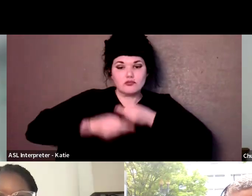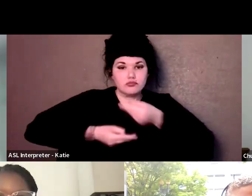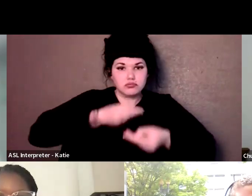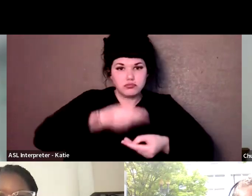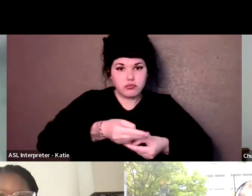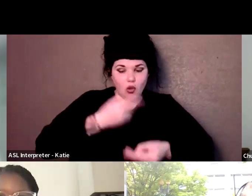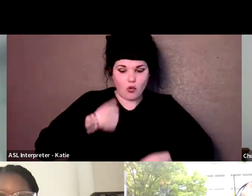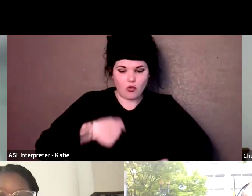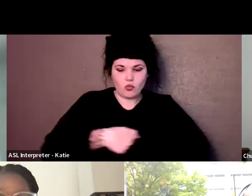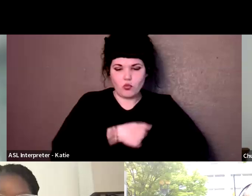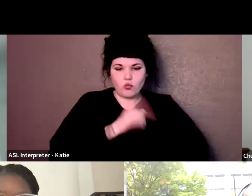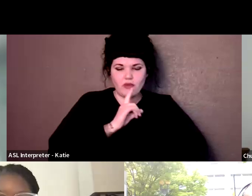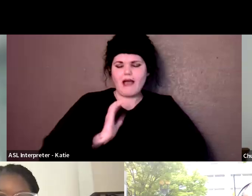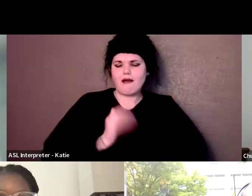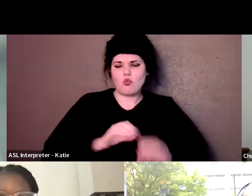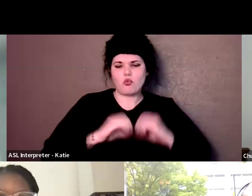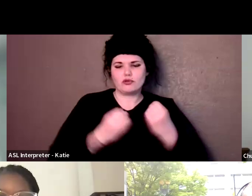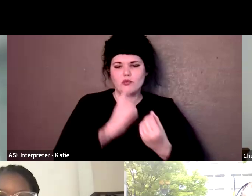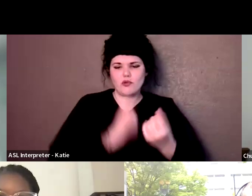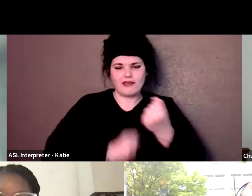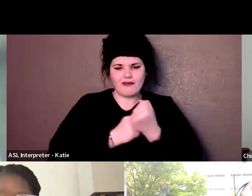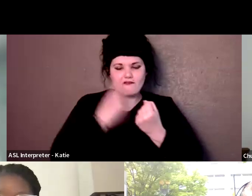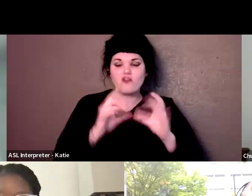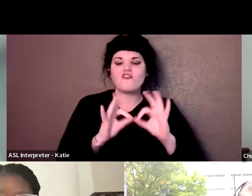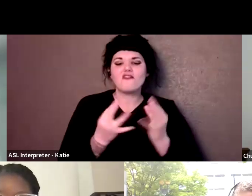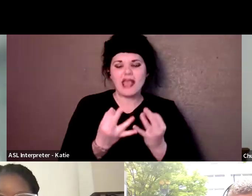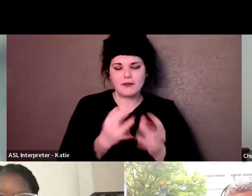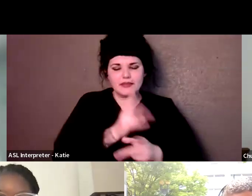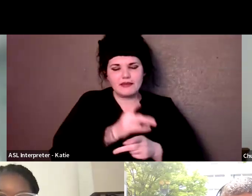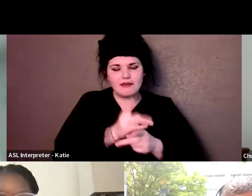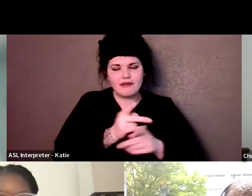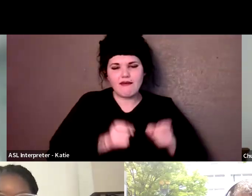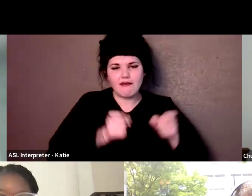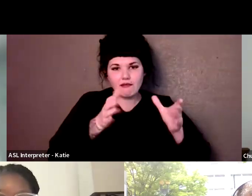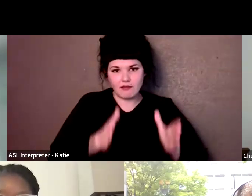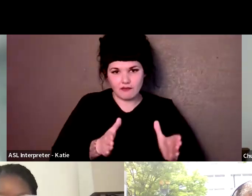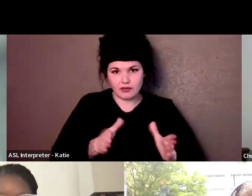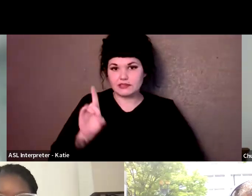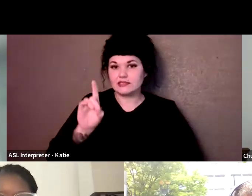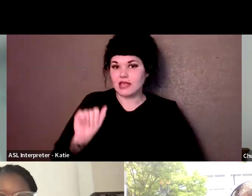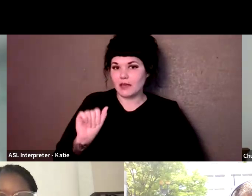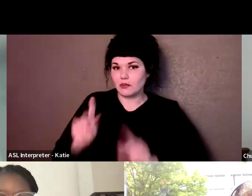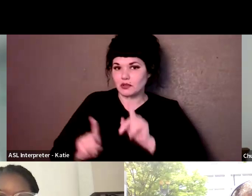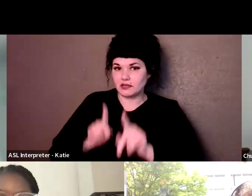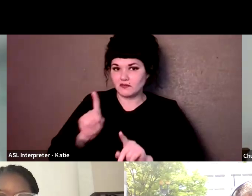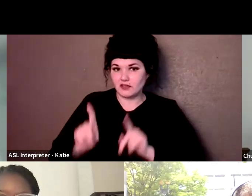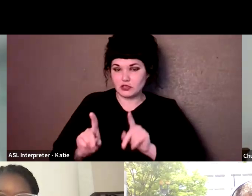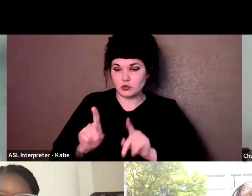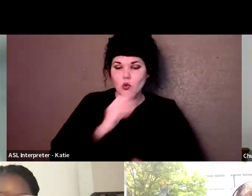of family caregivers, disabled individuals, and older adults, making sure they can get access